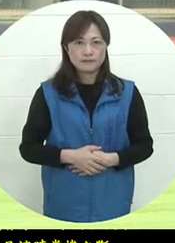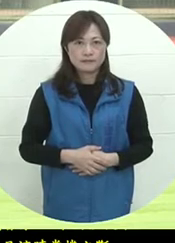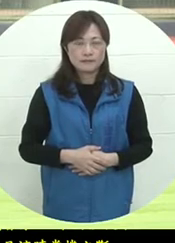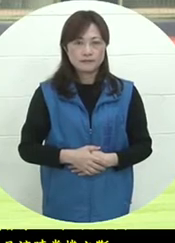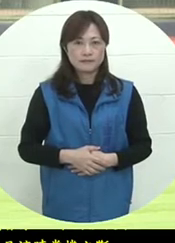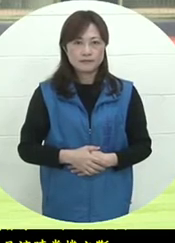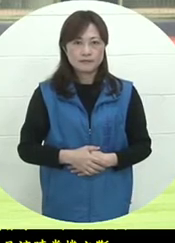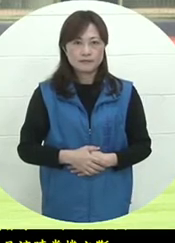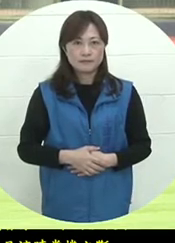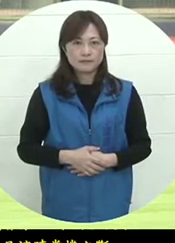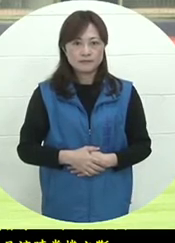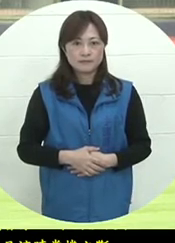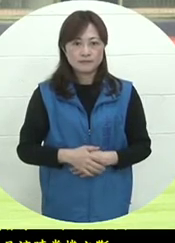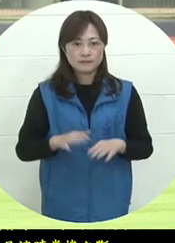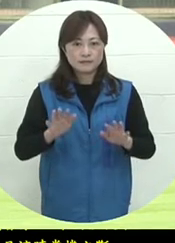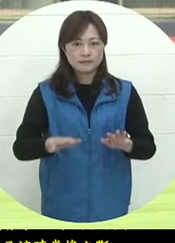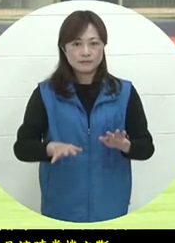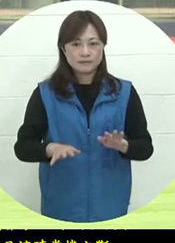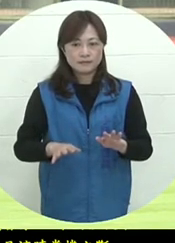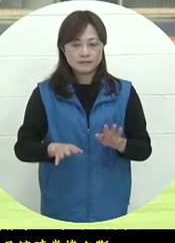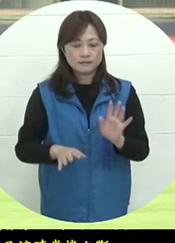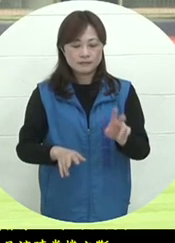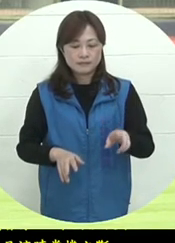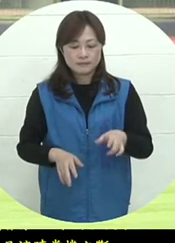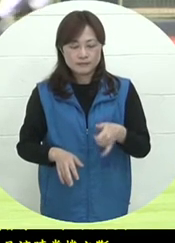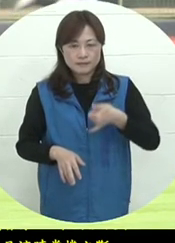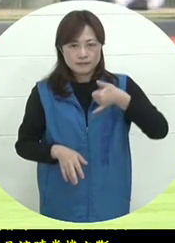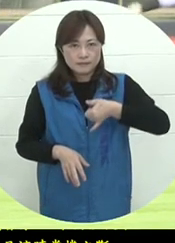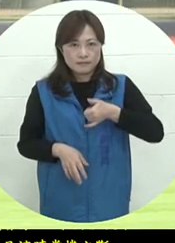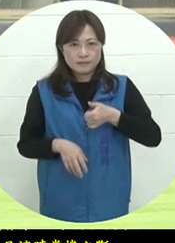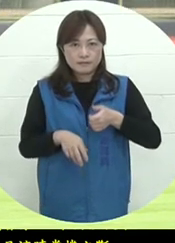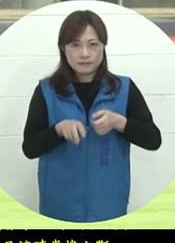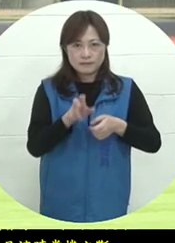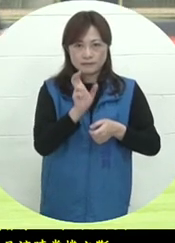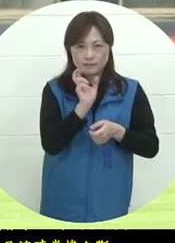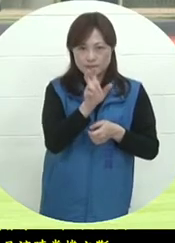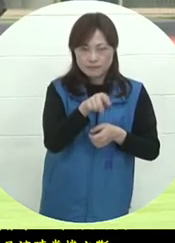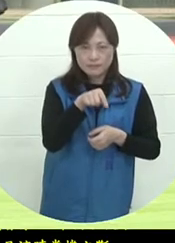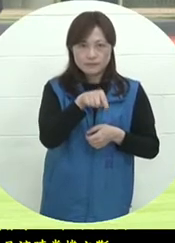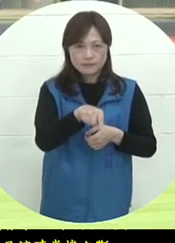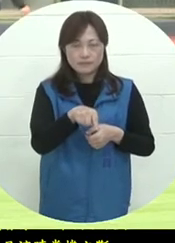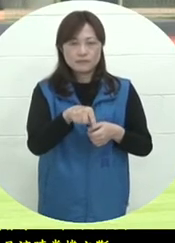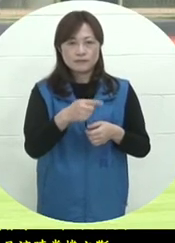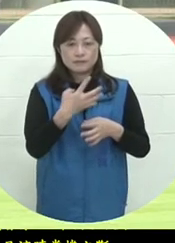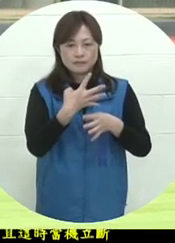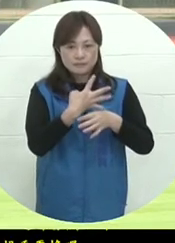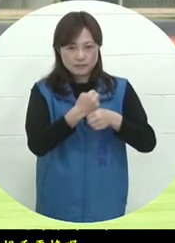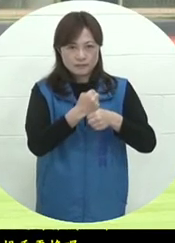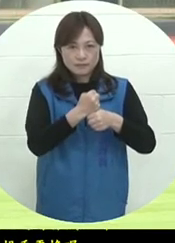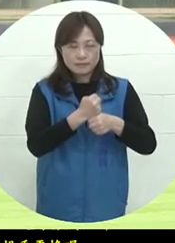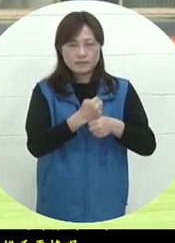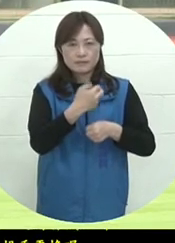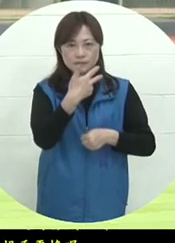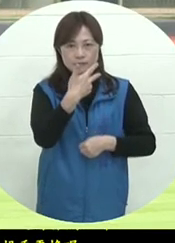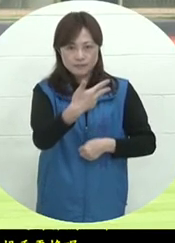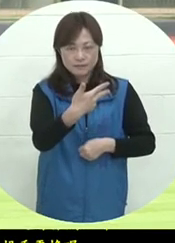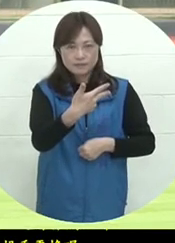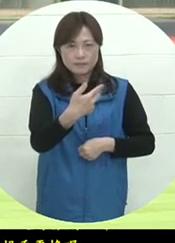saw that the one who walked the ball was the No. 7 behind him. He was the starting shortstop today and yesterday he was the starting shortstop in the first game.